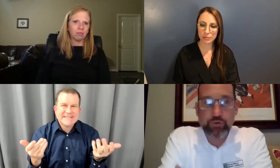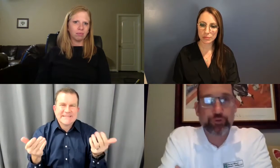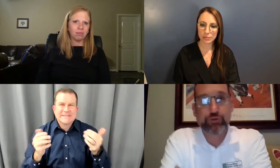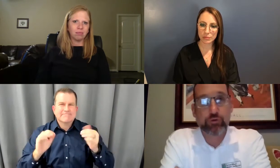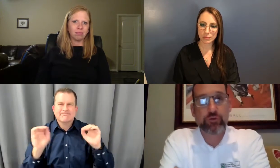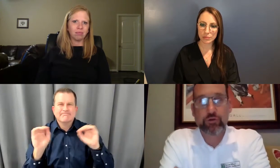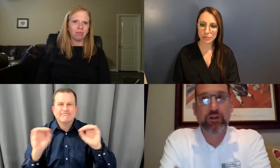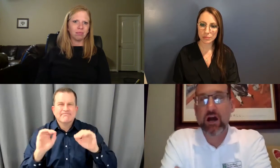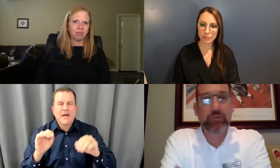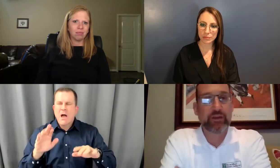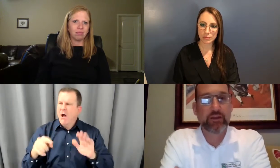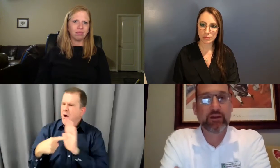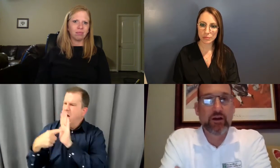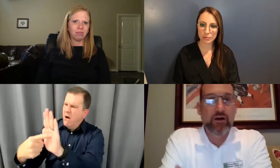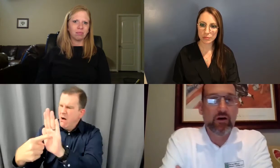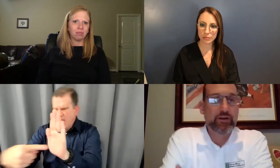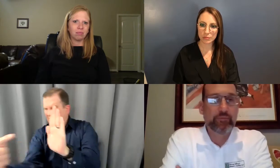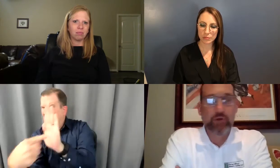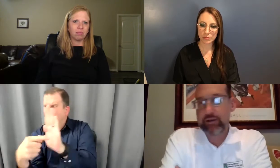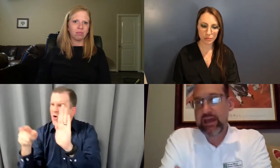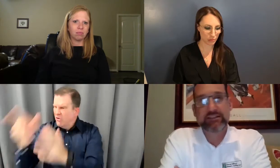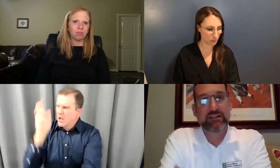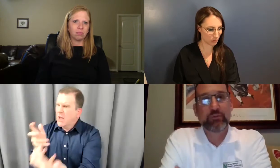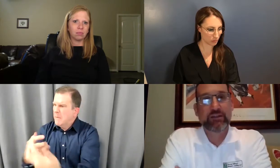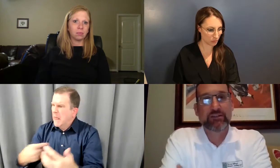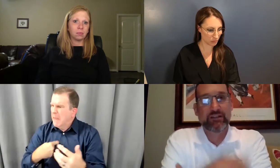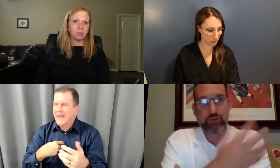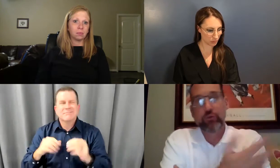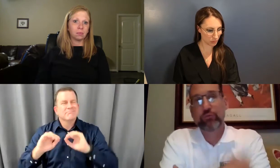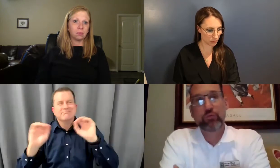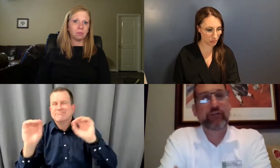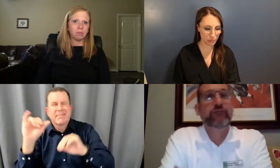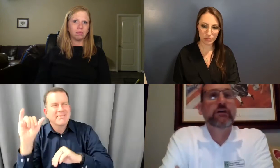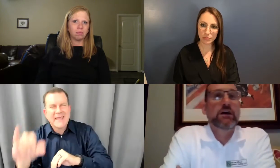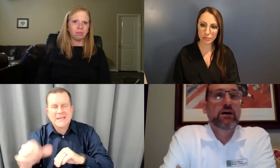to ensure that you're commentated on an as-needed basis as you go through life.